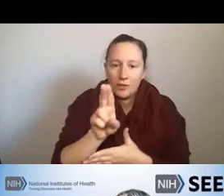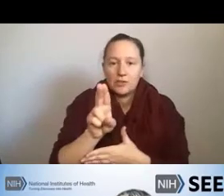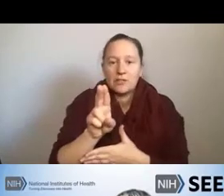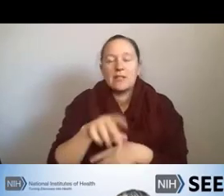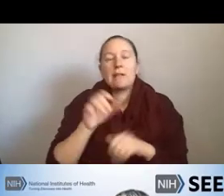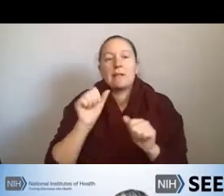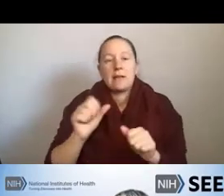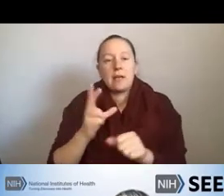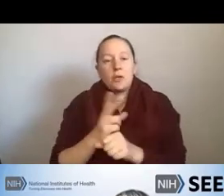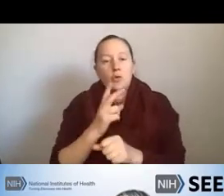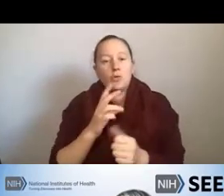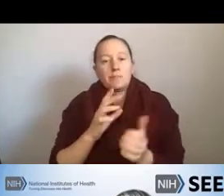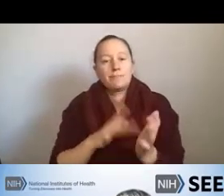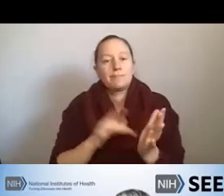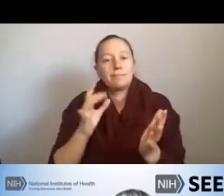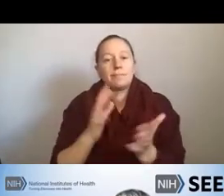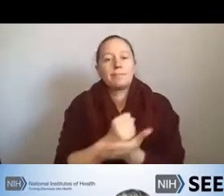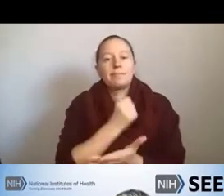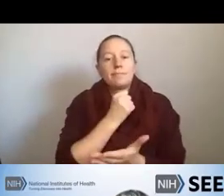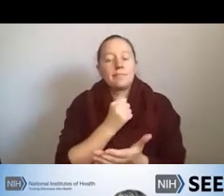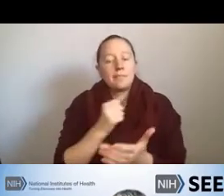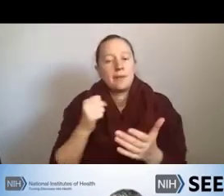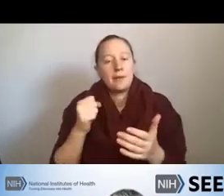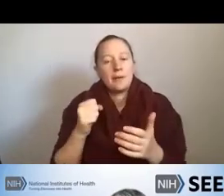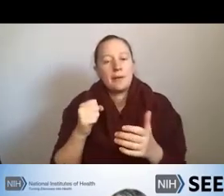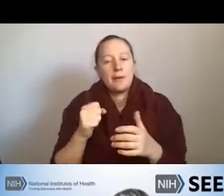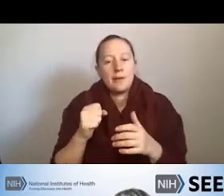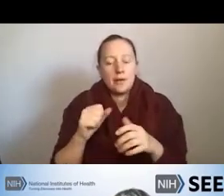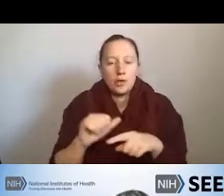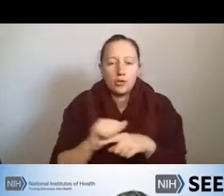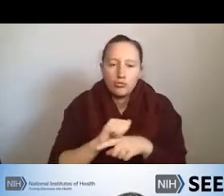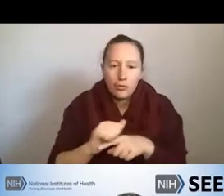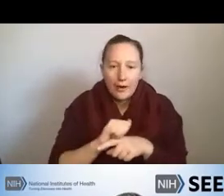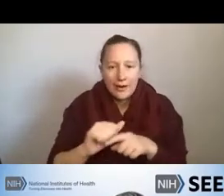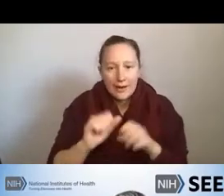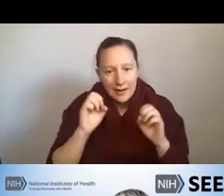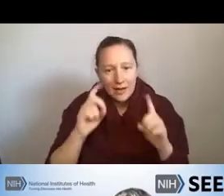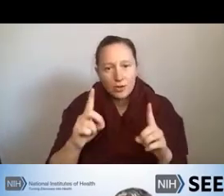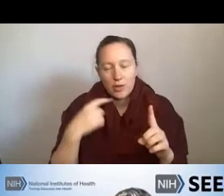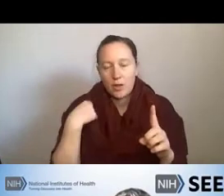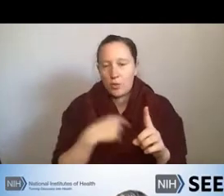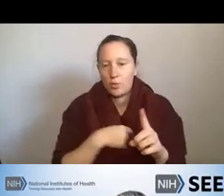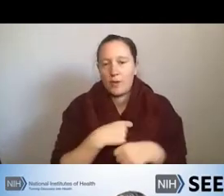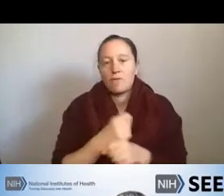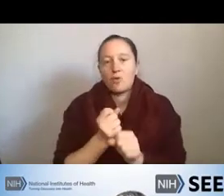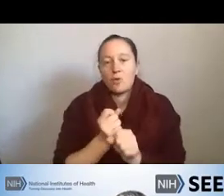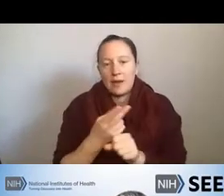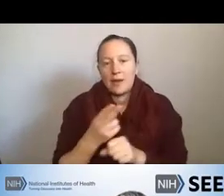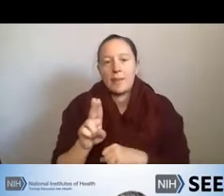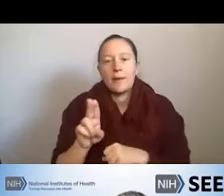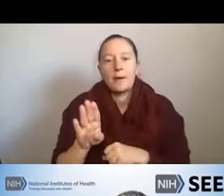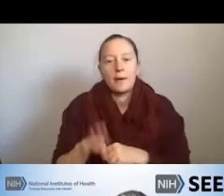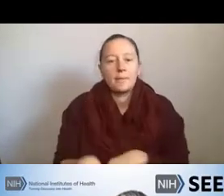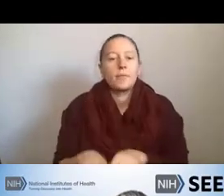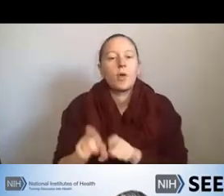and take advantage of this entrepreneurship education and training that are created at these hubs. They also receive expert feedback